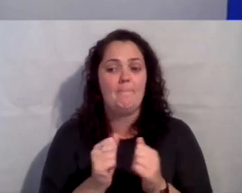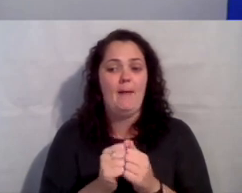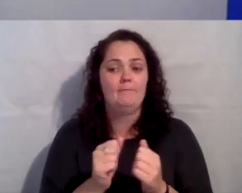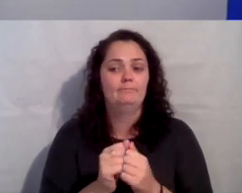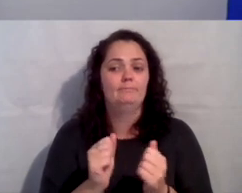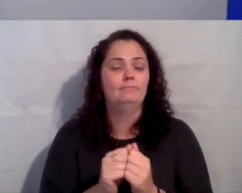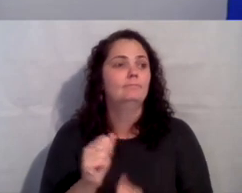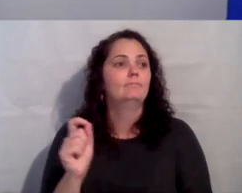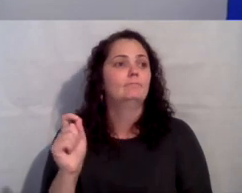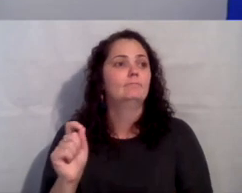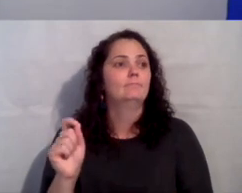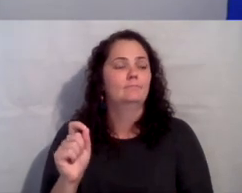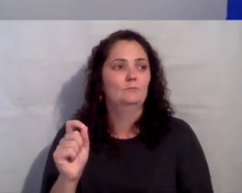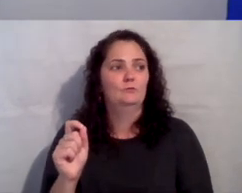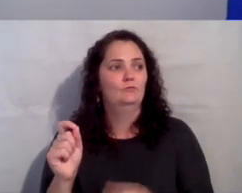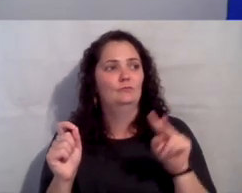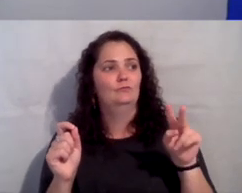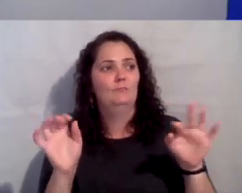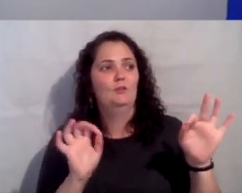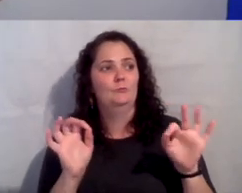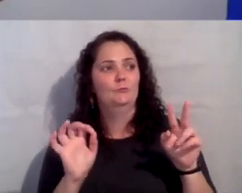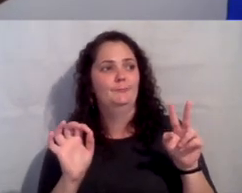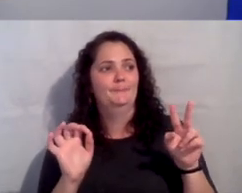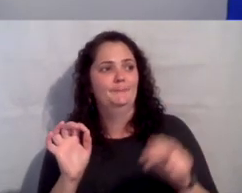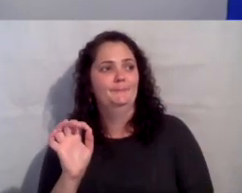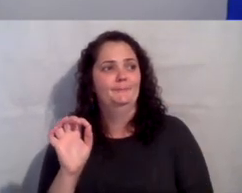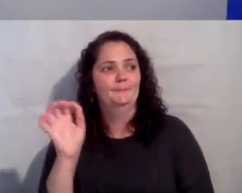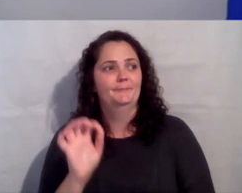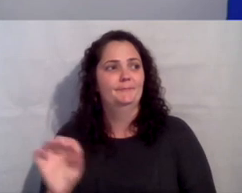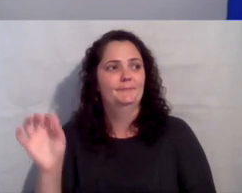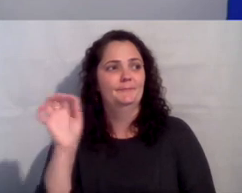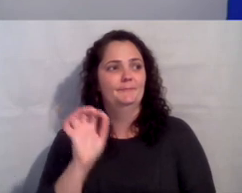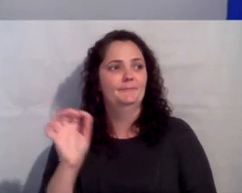you only look at the models and then draw. And one of the reasons that you do that is you're trying to become very